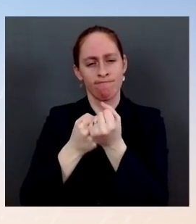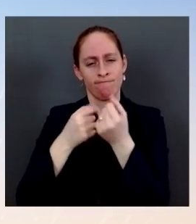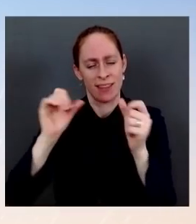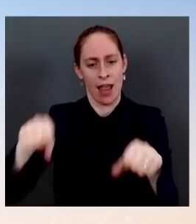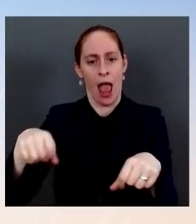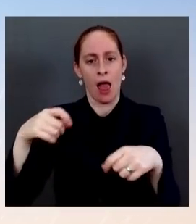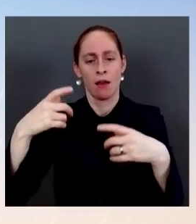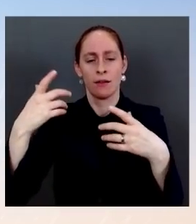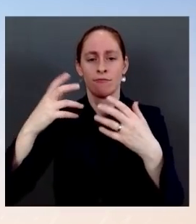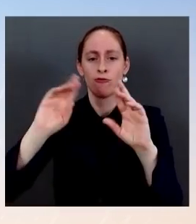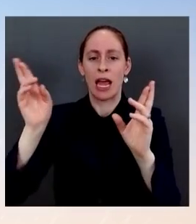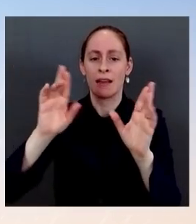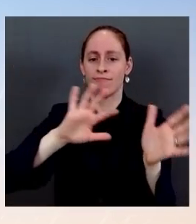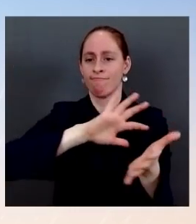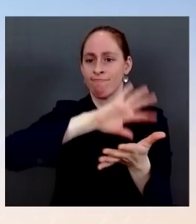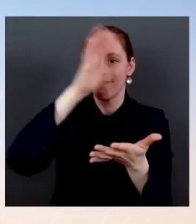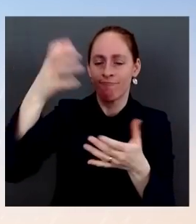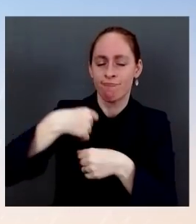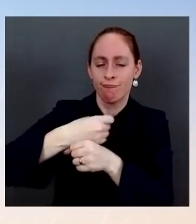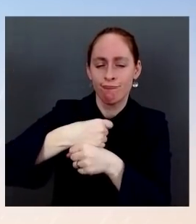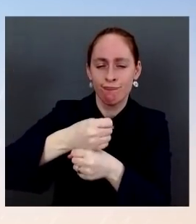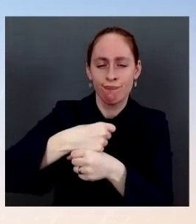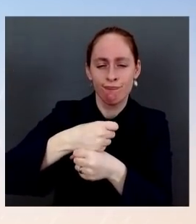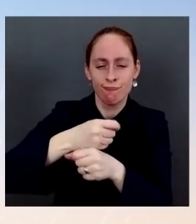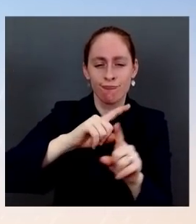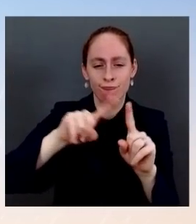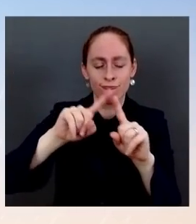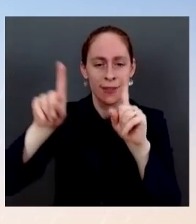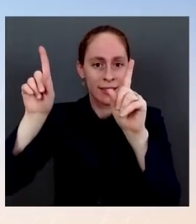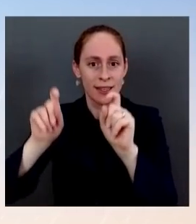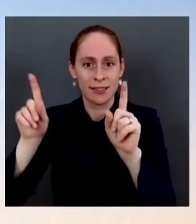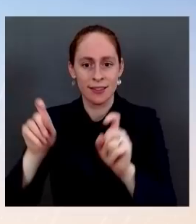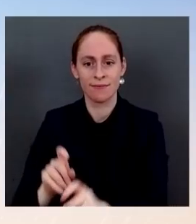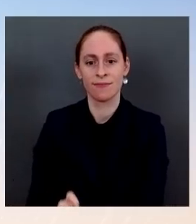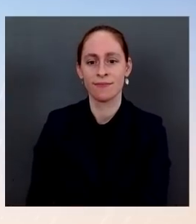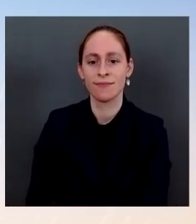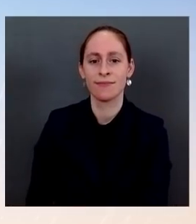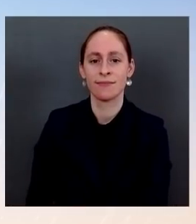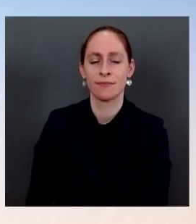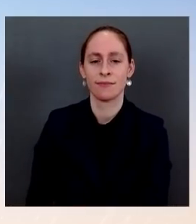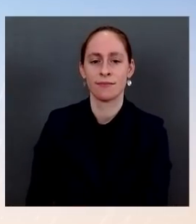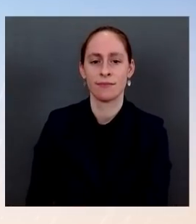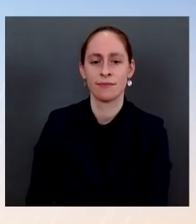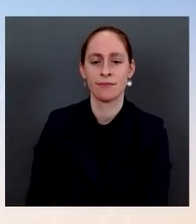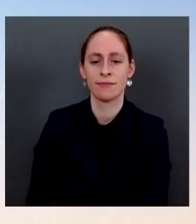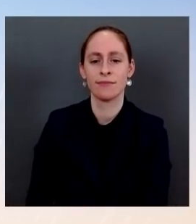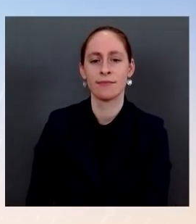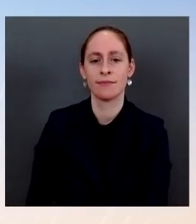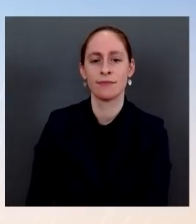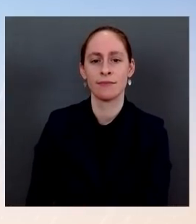Because he's saying, yesterday, that he wishes he had thought of this two months ago. Is he not aware that there wasn't the supply at the time to purchase those 500 million tests?